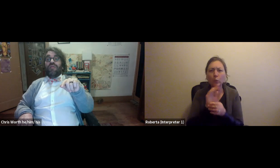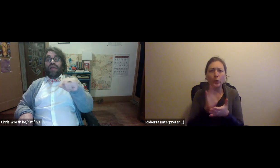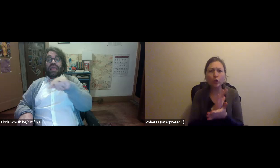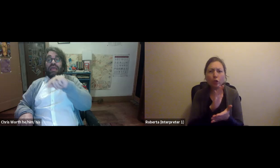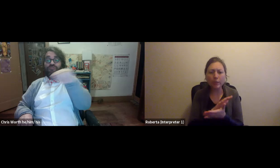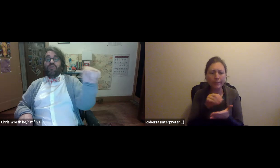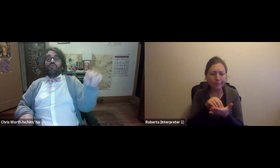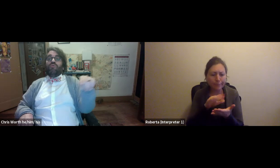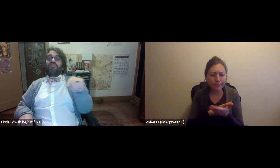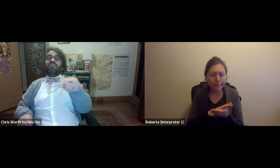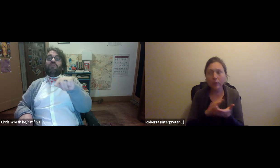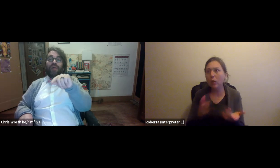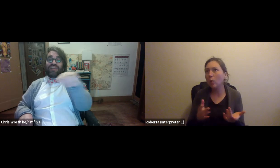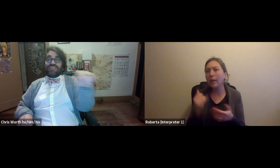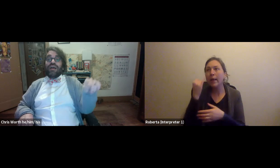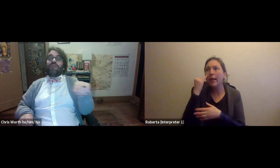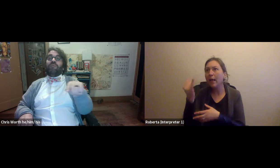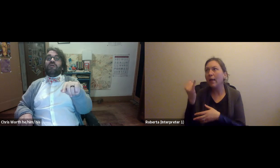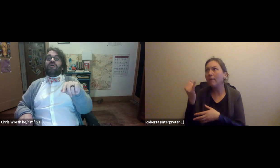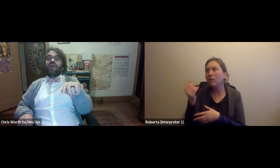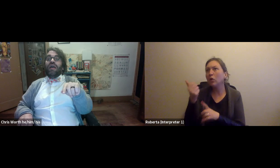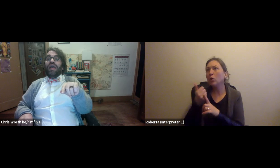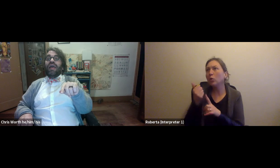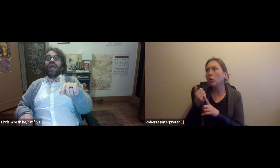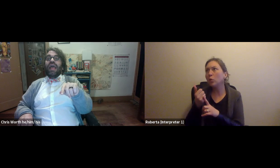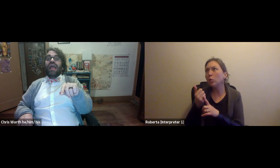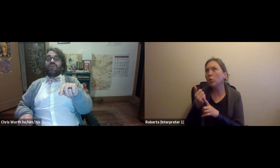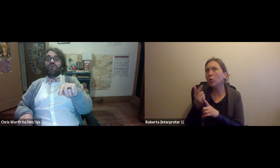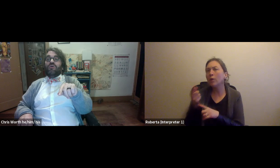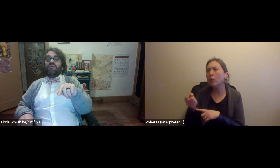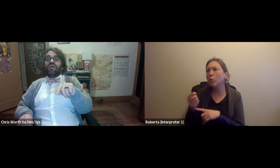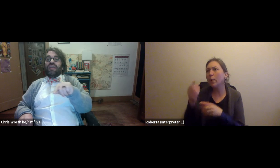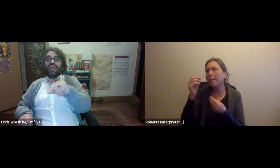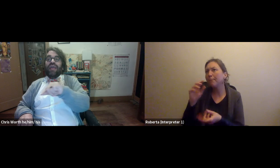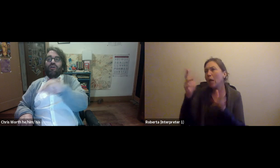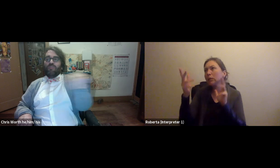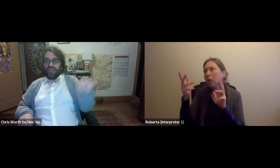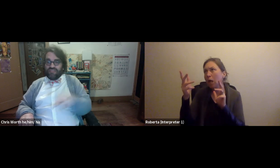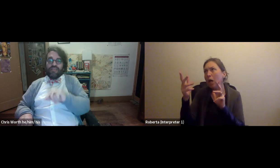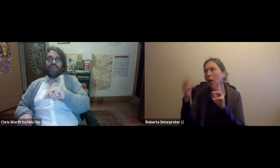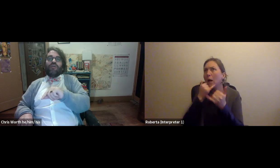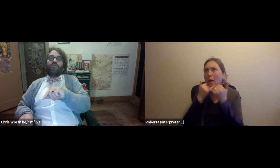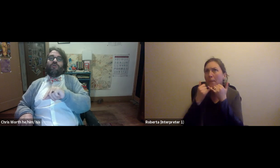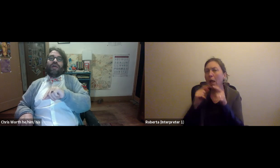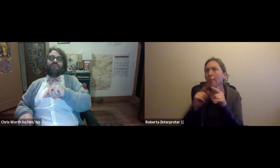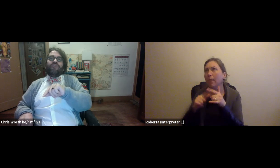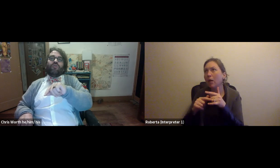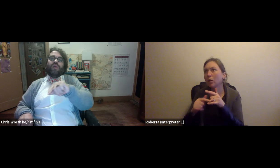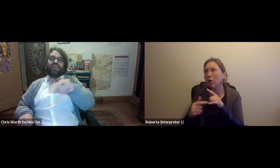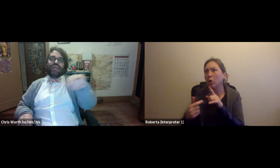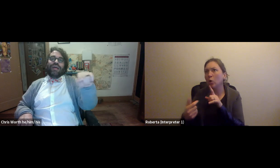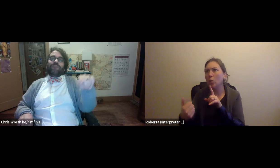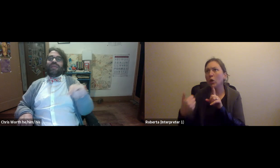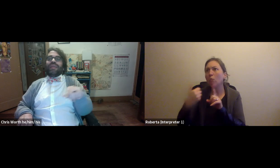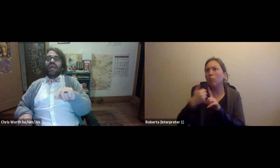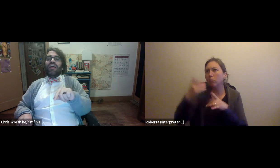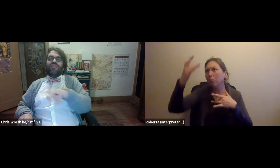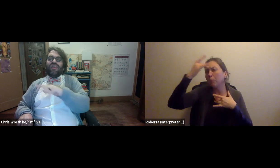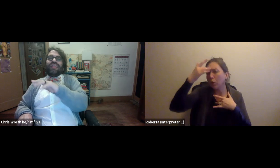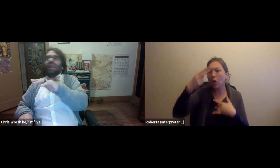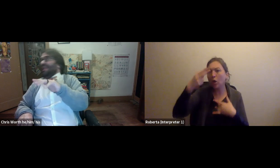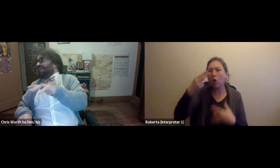like if you mess up and you get herpes, or if you mess up and get things that I never,